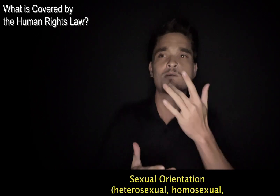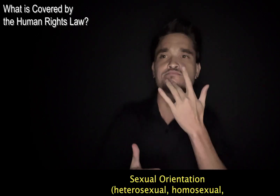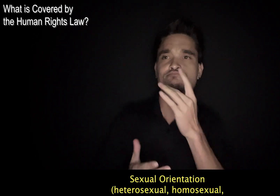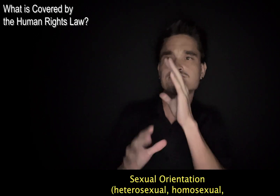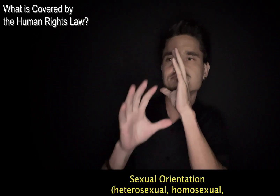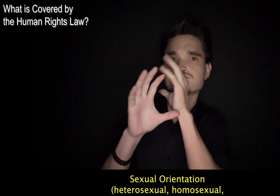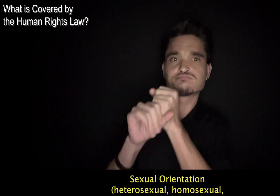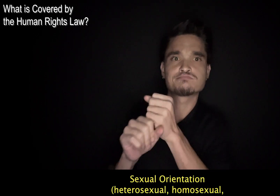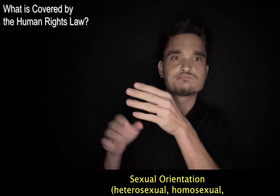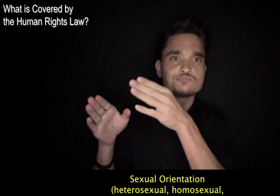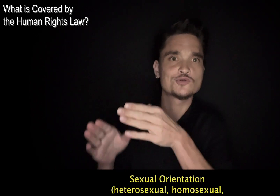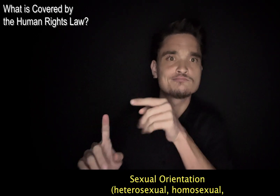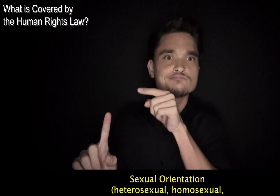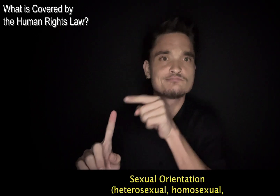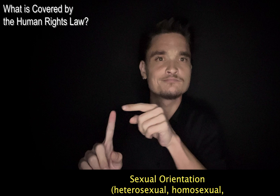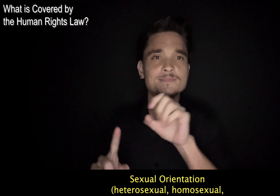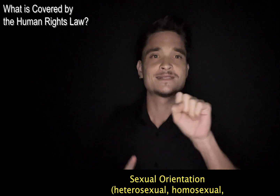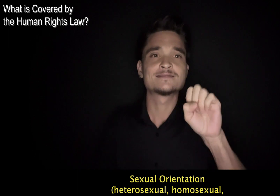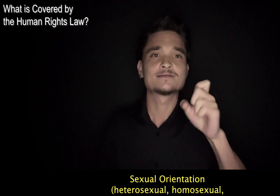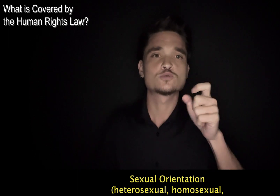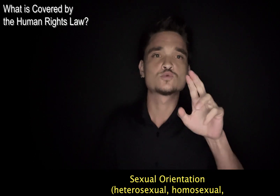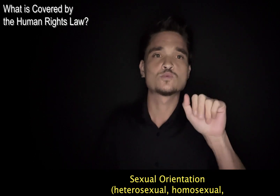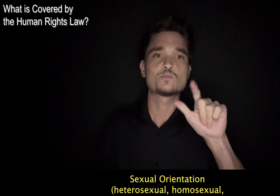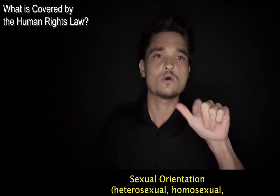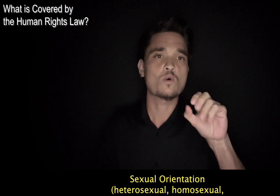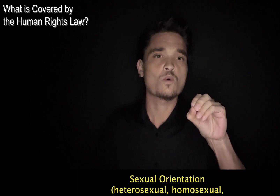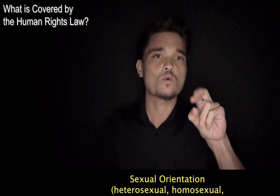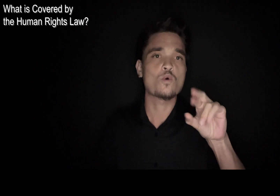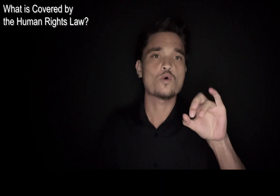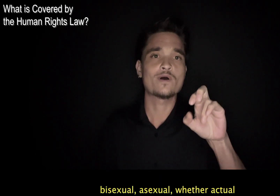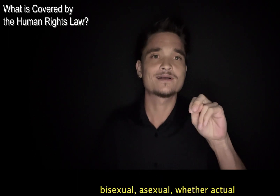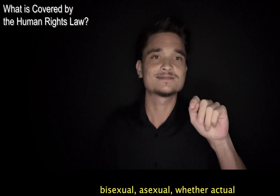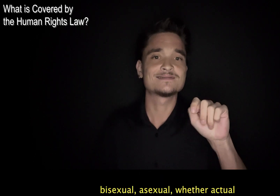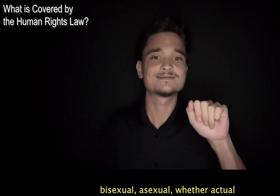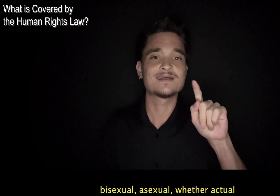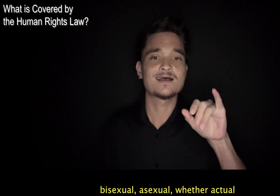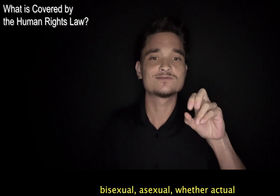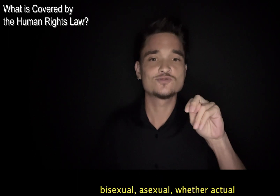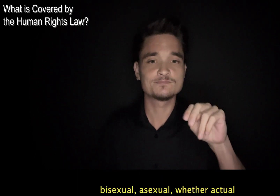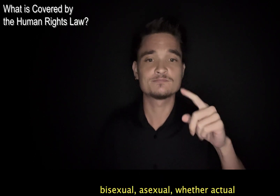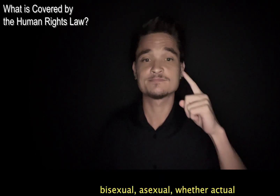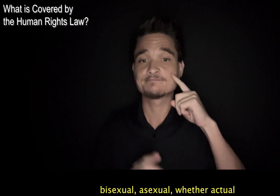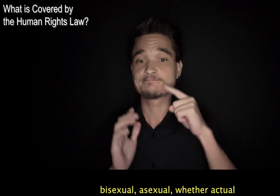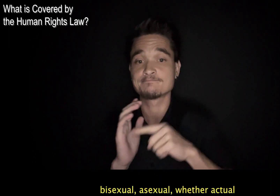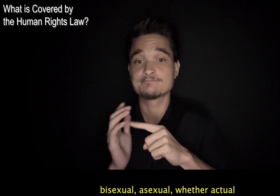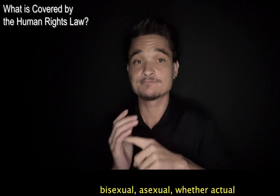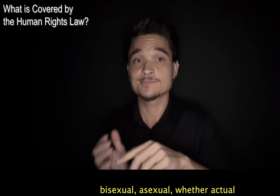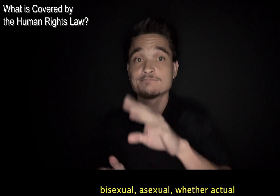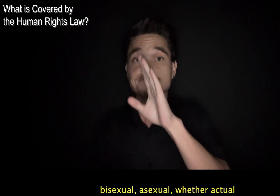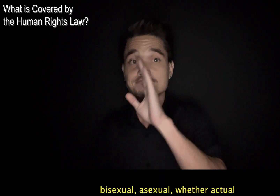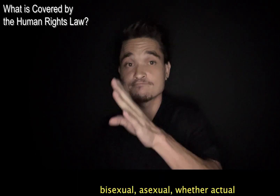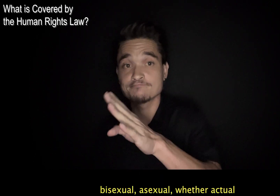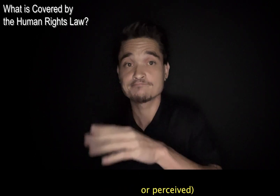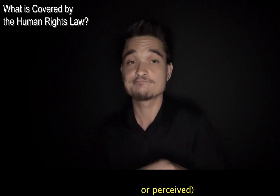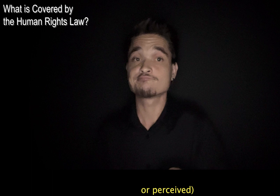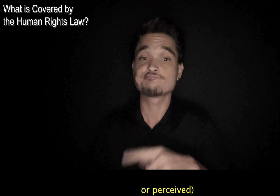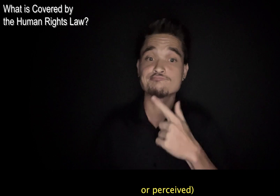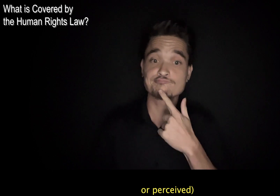Sexual Orientation (heterosexual, homosexual, bisexual, asexual, whether actual or perceived)